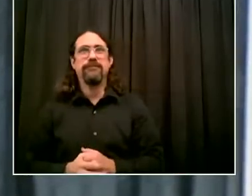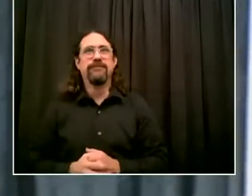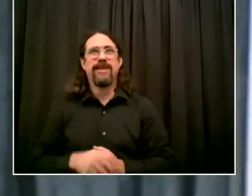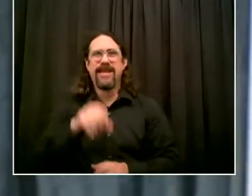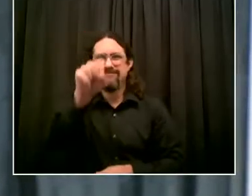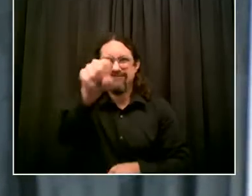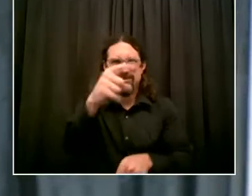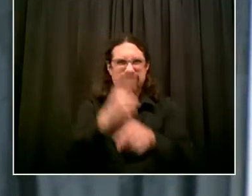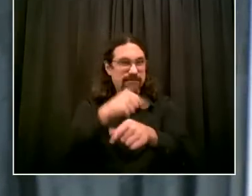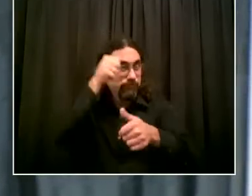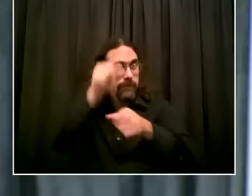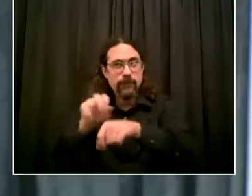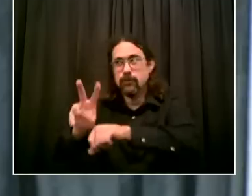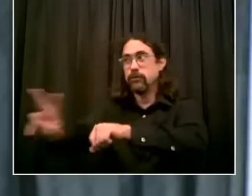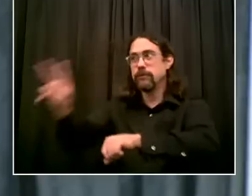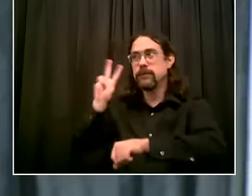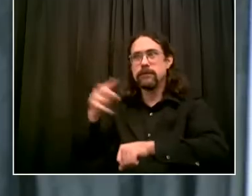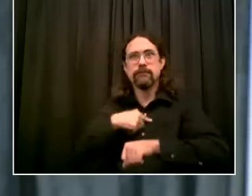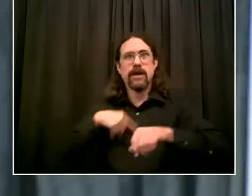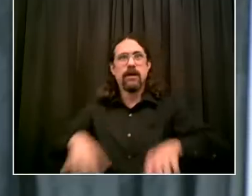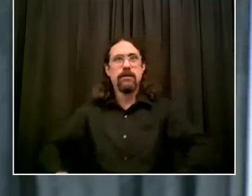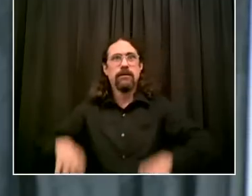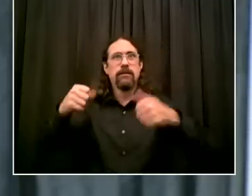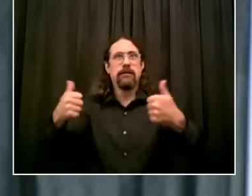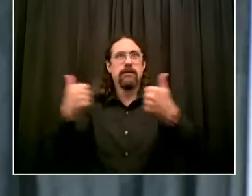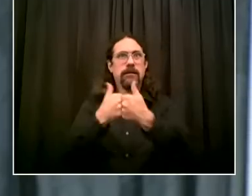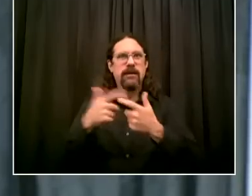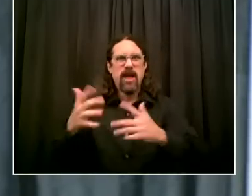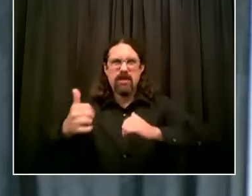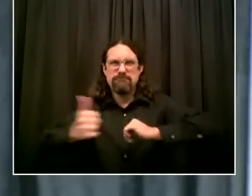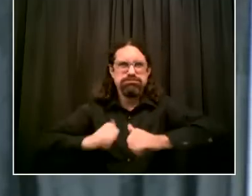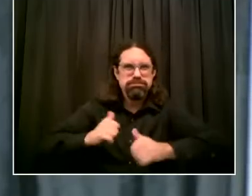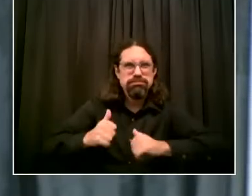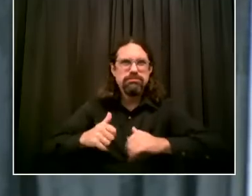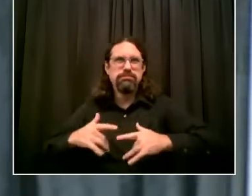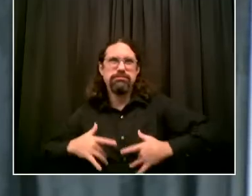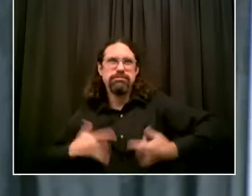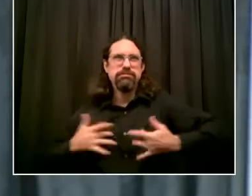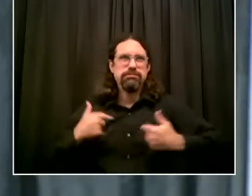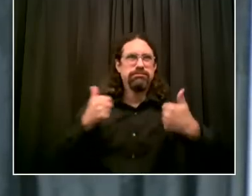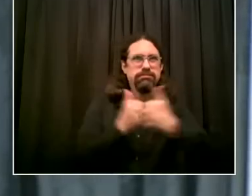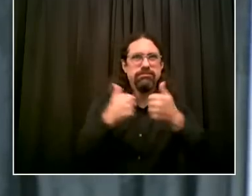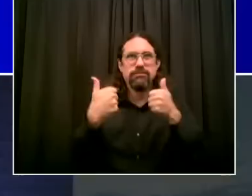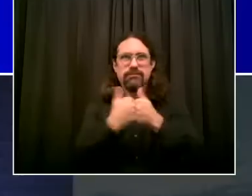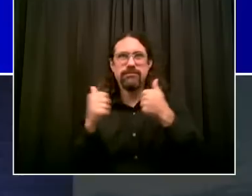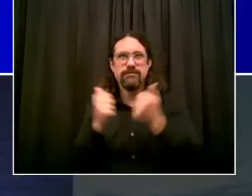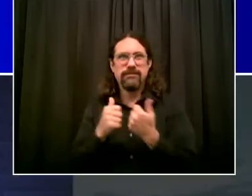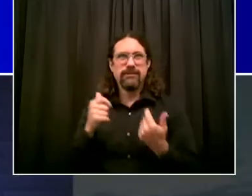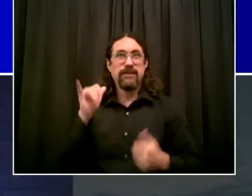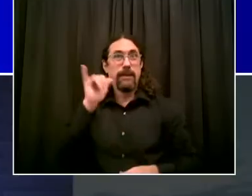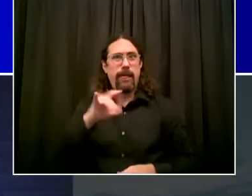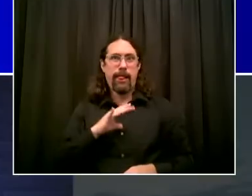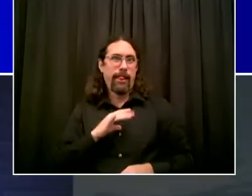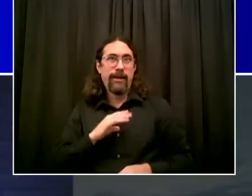I'M THRILLED TO BE HERE TODAY TO ANNOUNCE THE WHEN OUR WINNER. WE LOST A MCOMCOTIPETIOOTN O SEE WHICH BOROUGH COULD